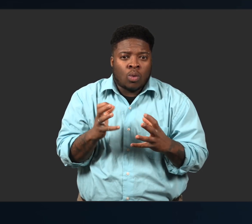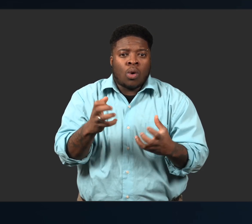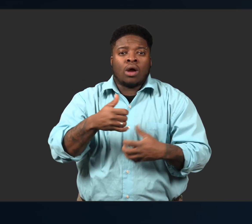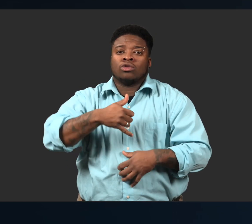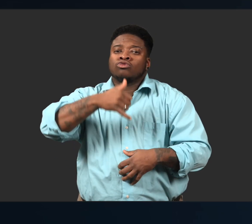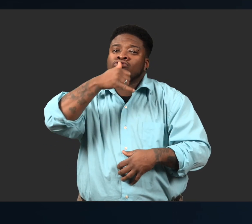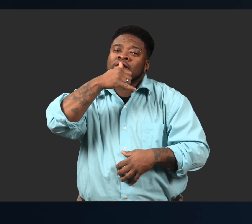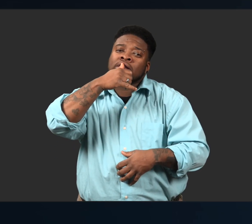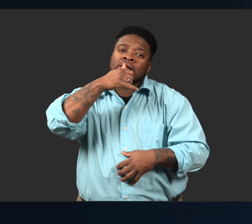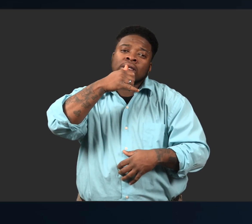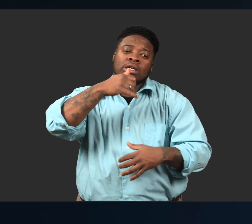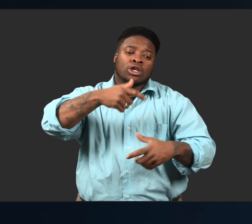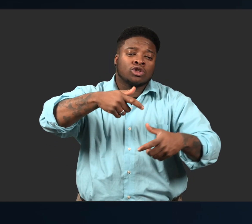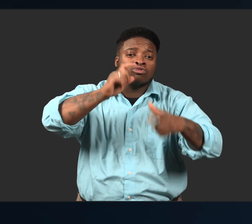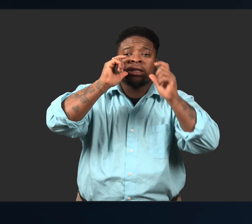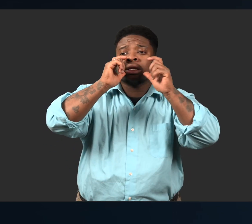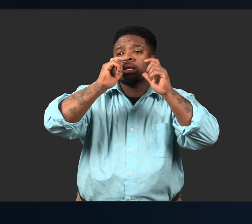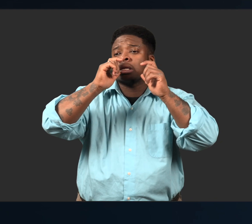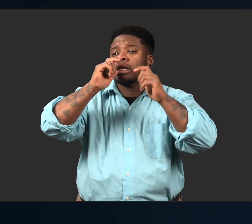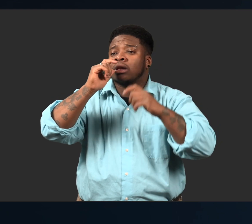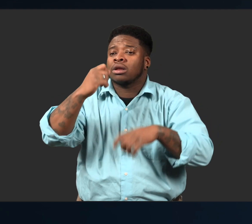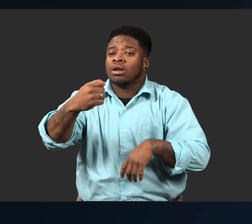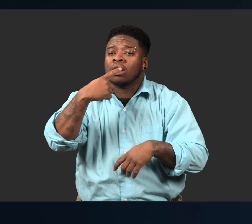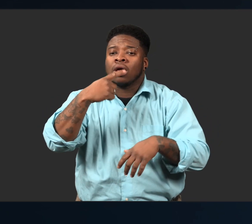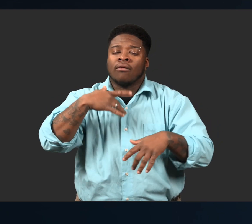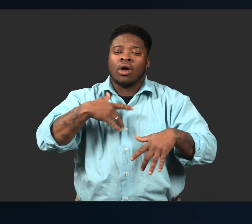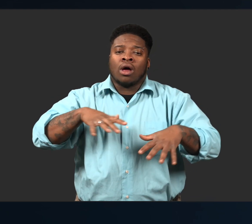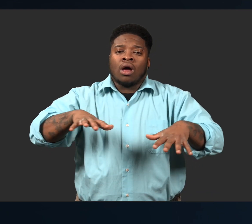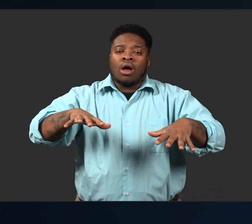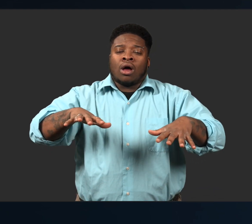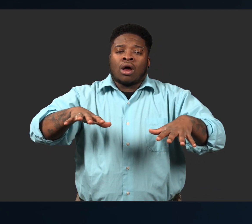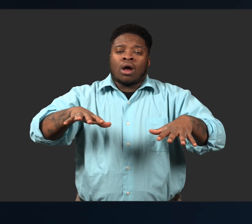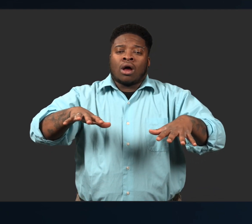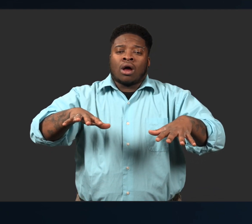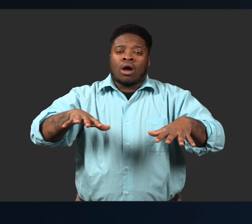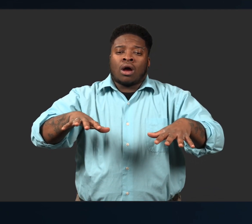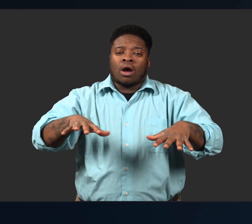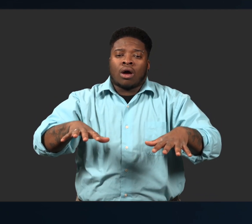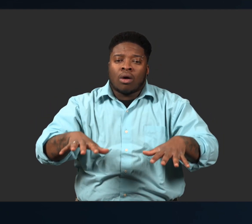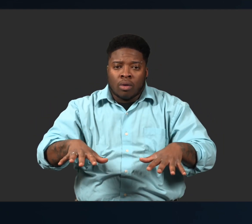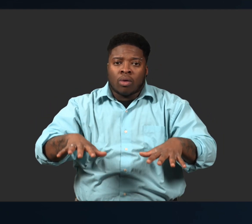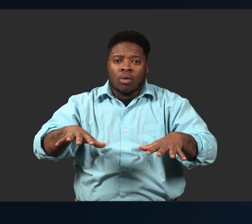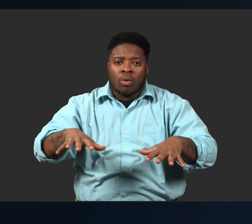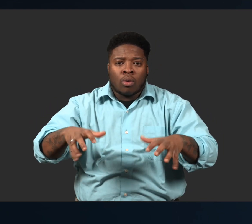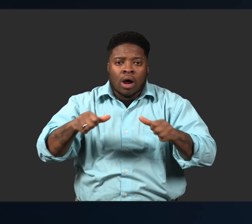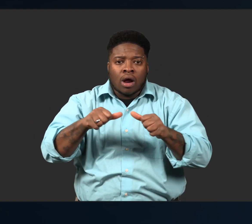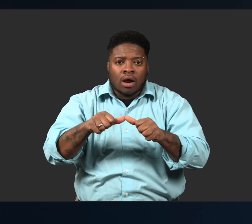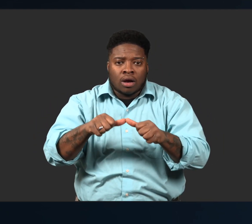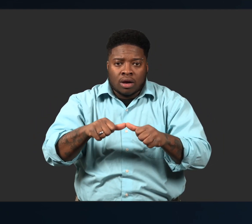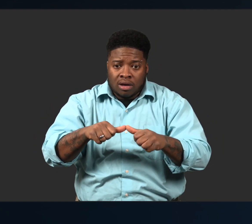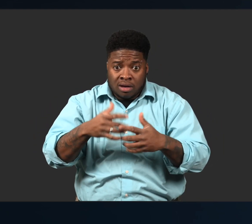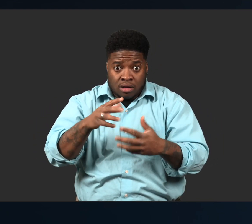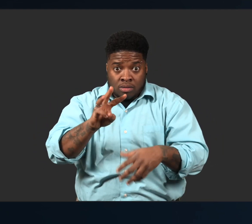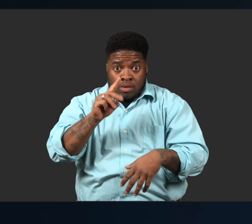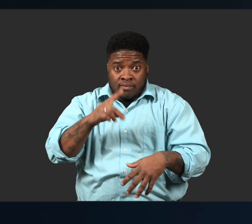They want to grab a drink, or two, pop some pills, anything to take the edge off, and mellow out.